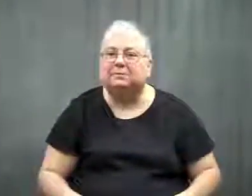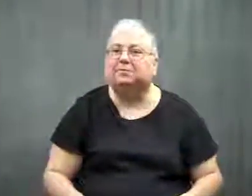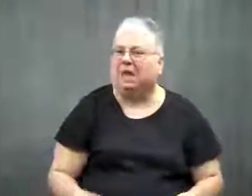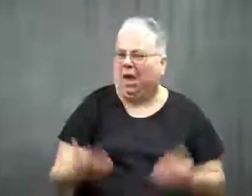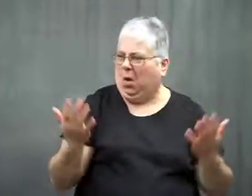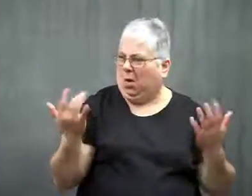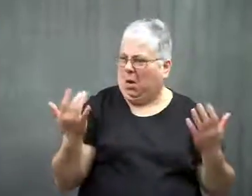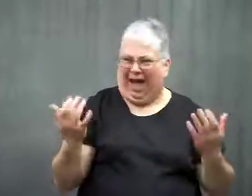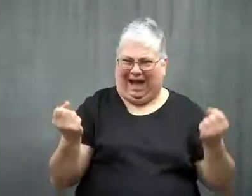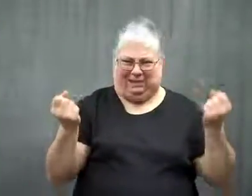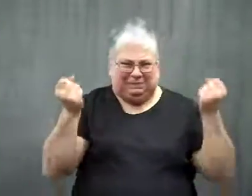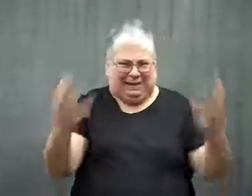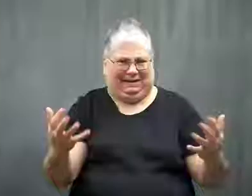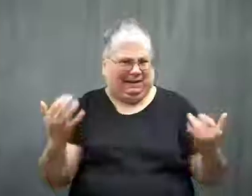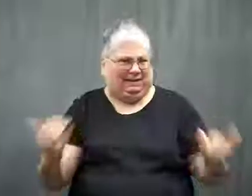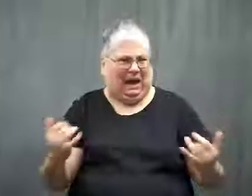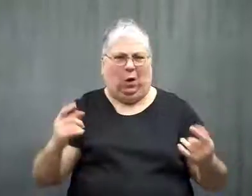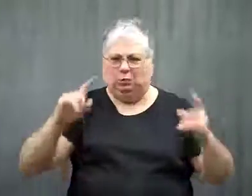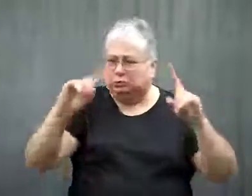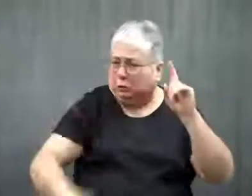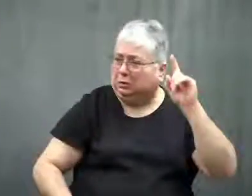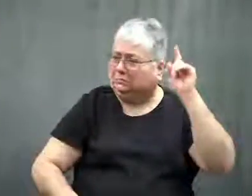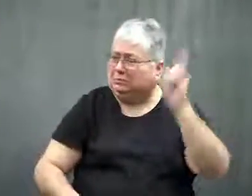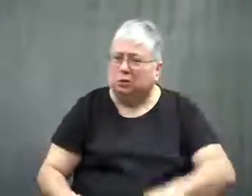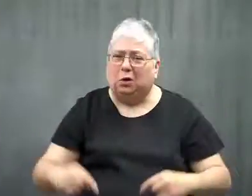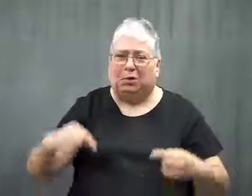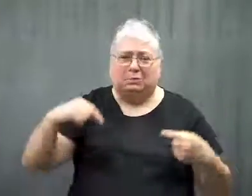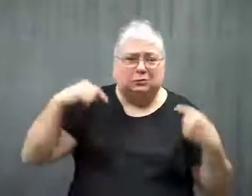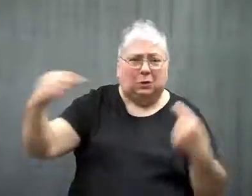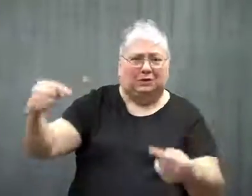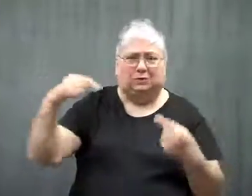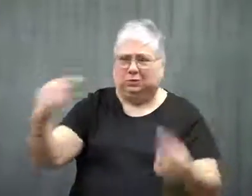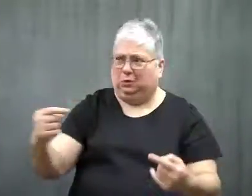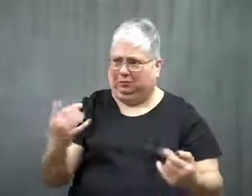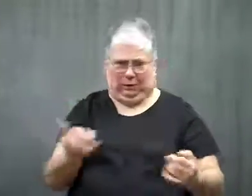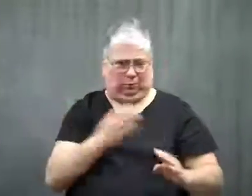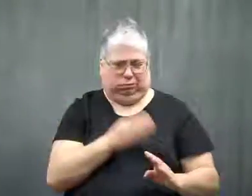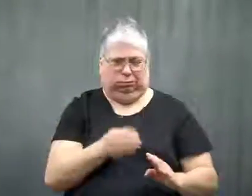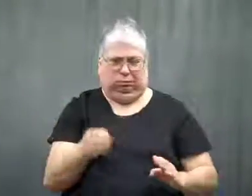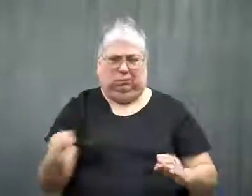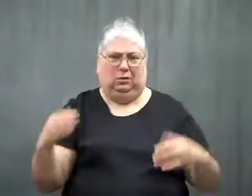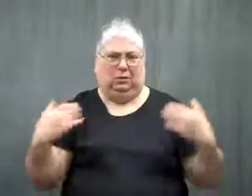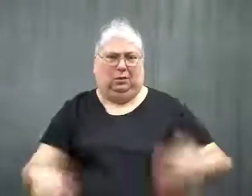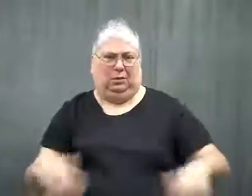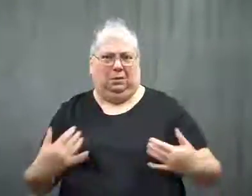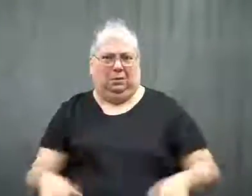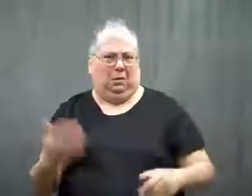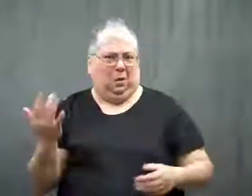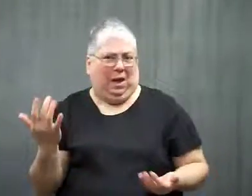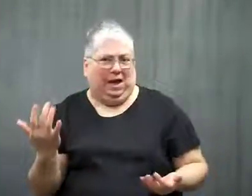What has caused the recent spate of storms and tornadoes?